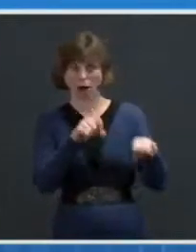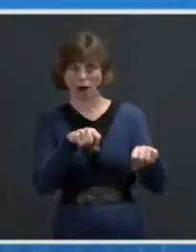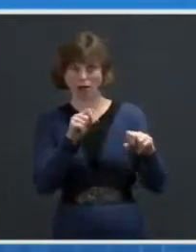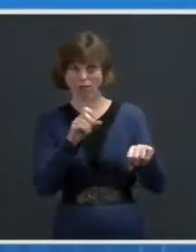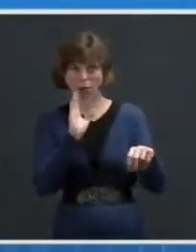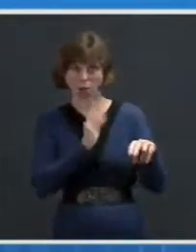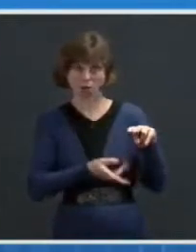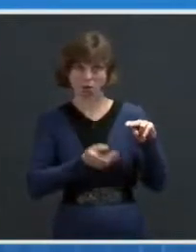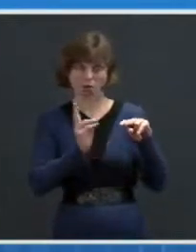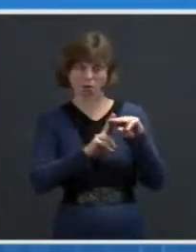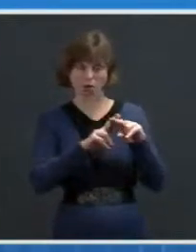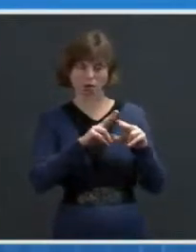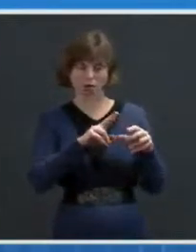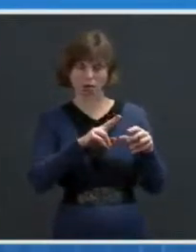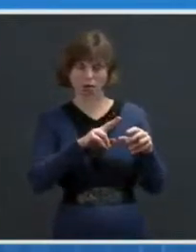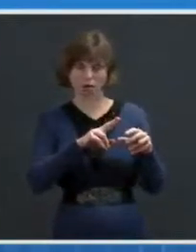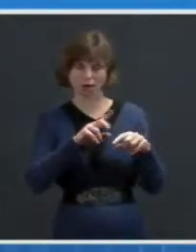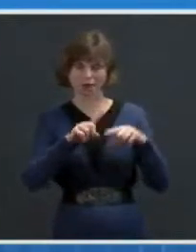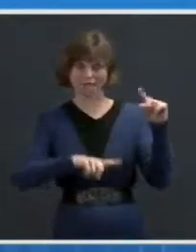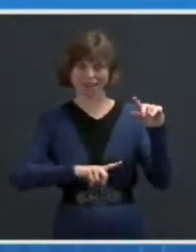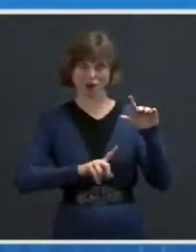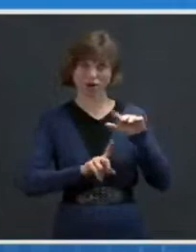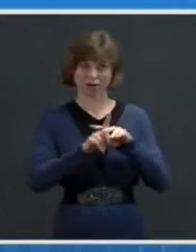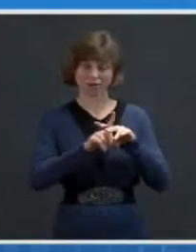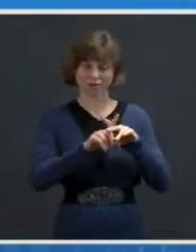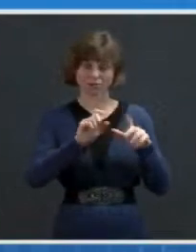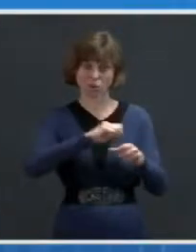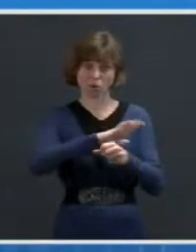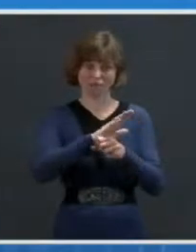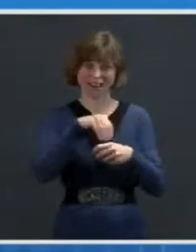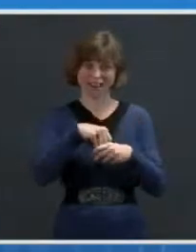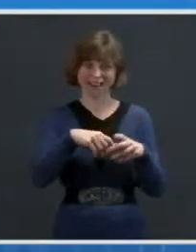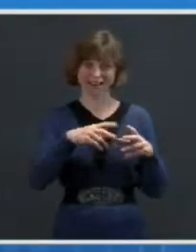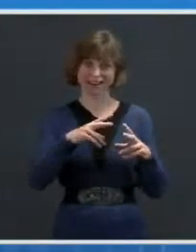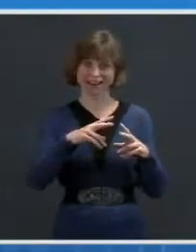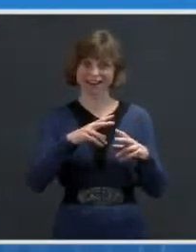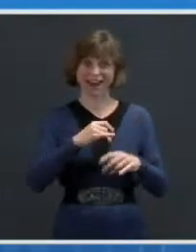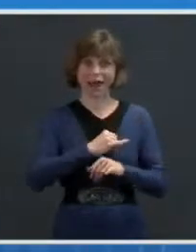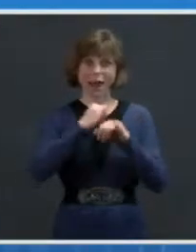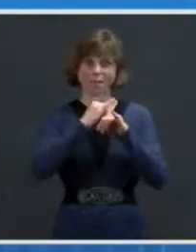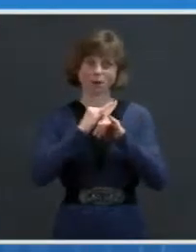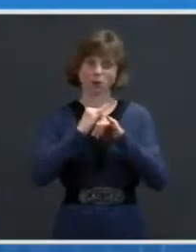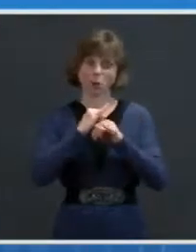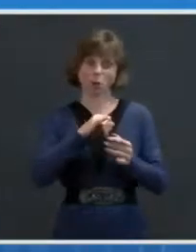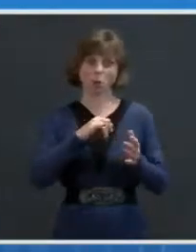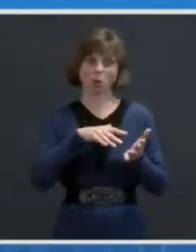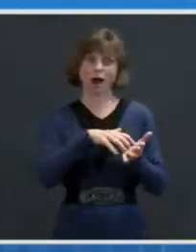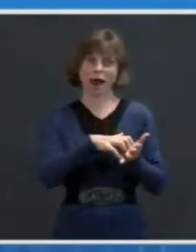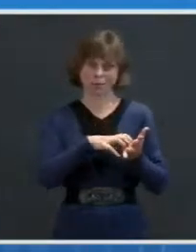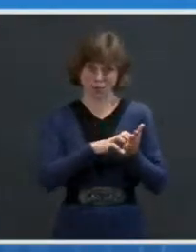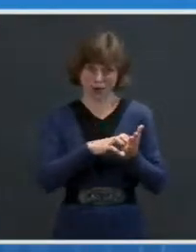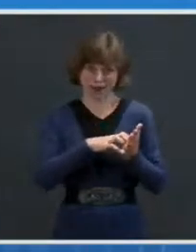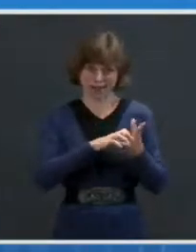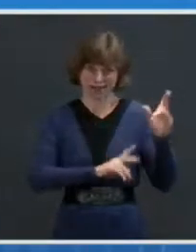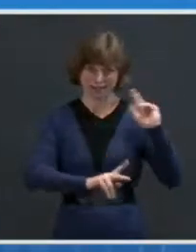HIV AIDS PATIENT INDICATING THE POSSIBLE THAT WE COULD SEE